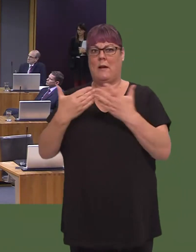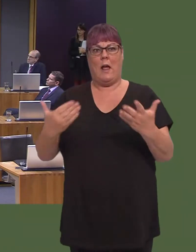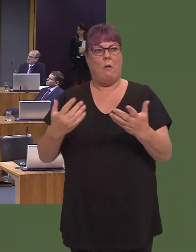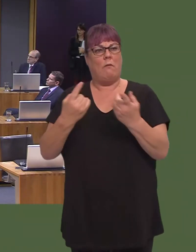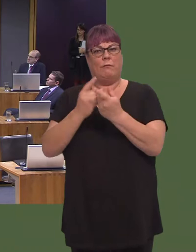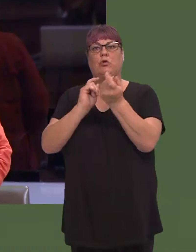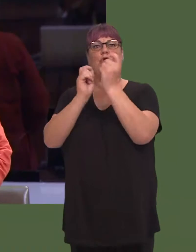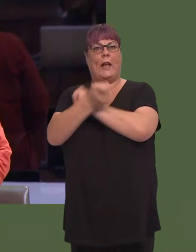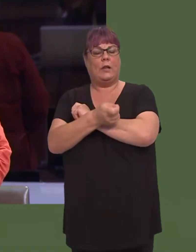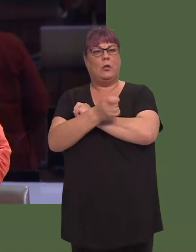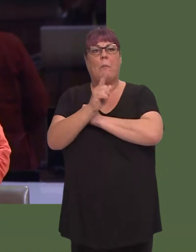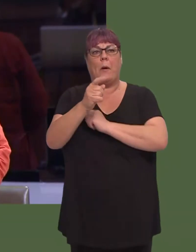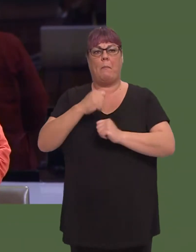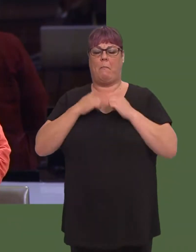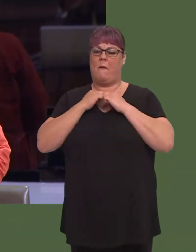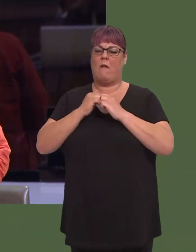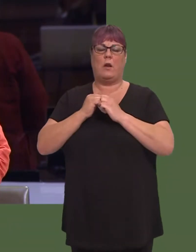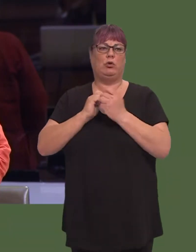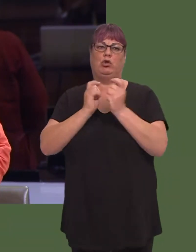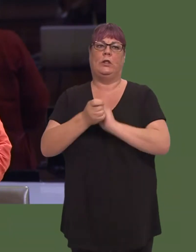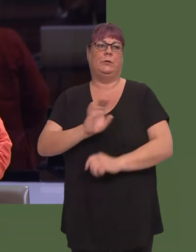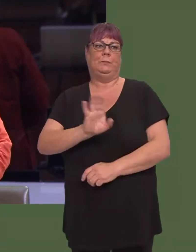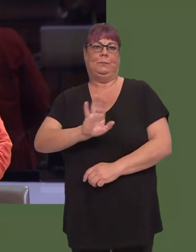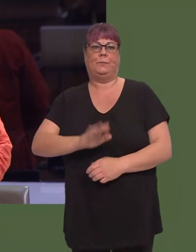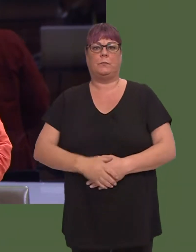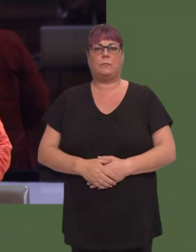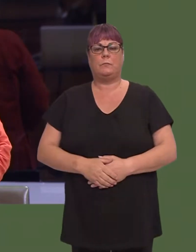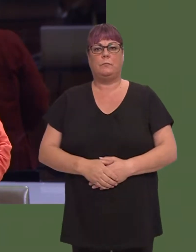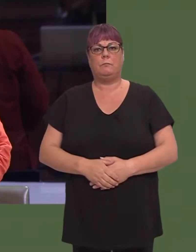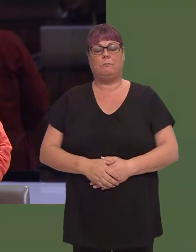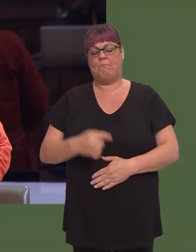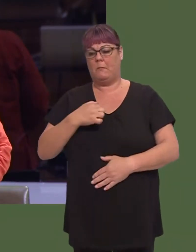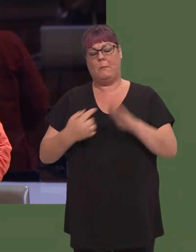type of call was around four minutes and eight secondsóthe fastest typical response time